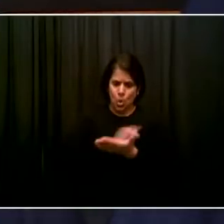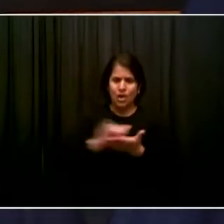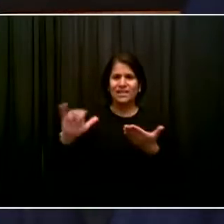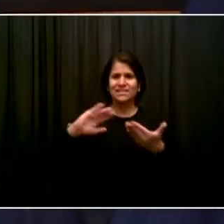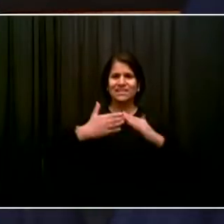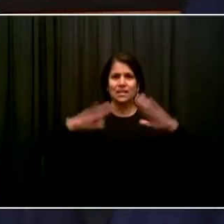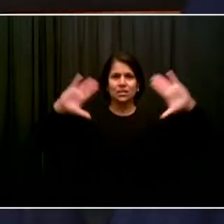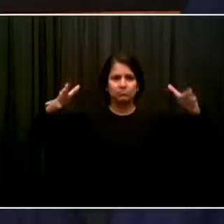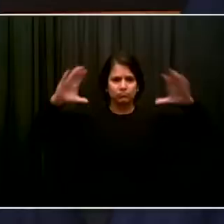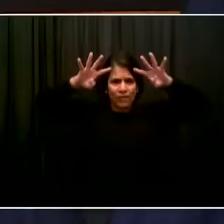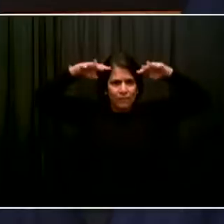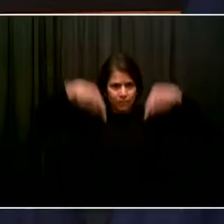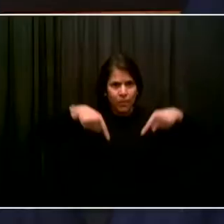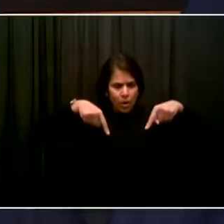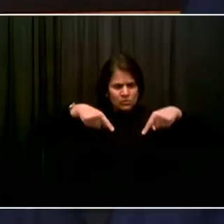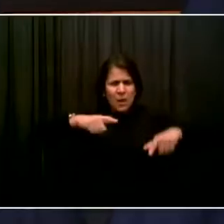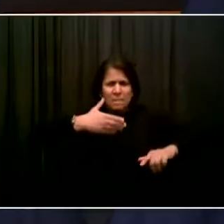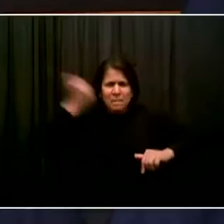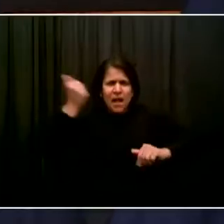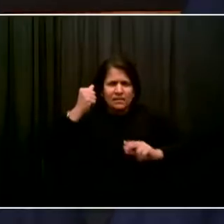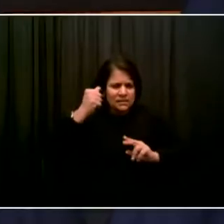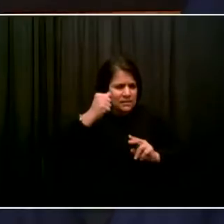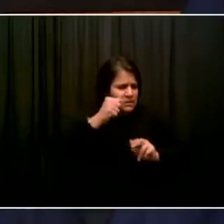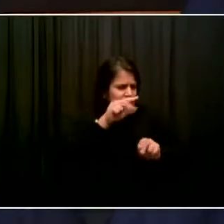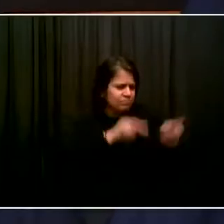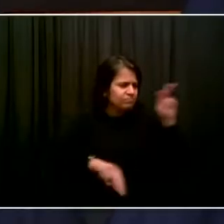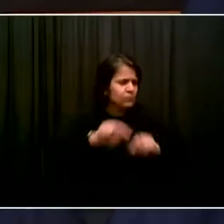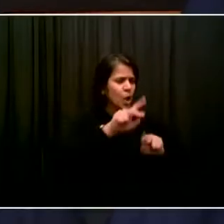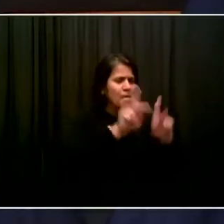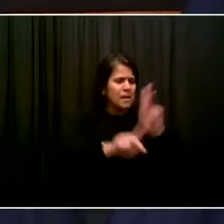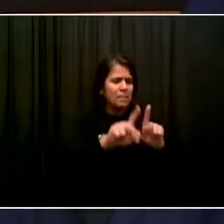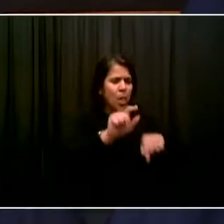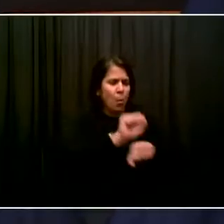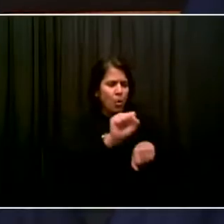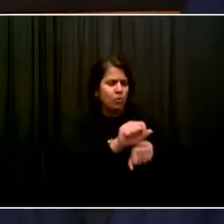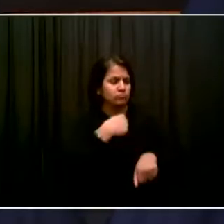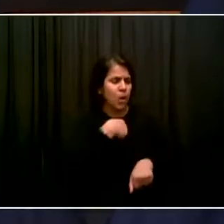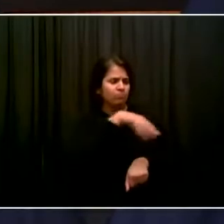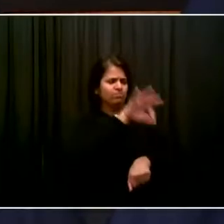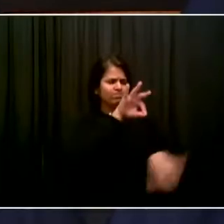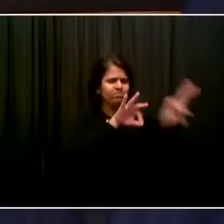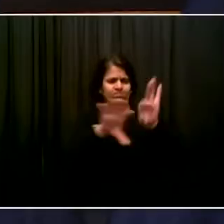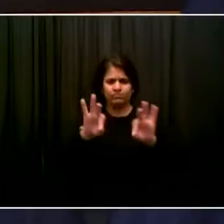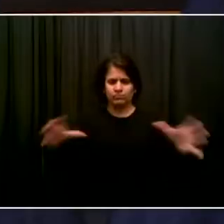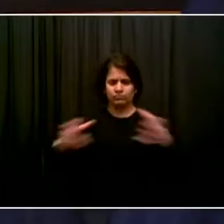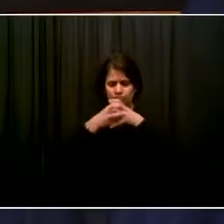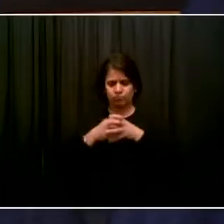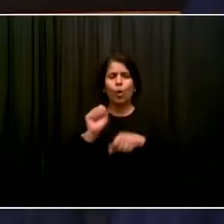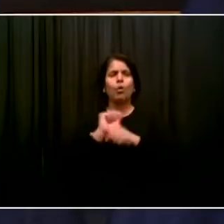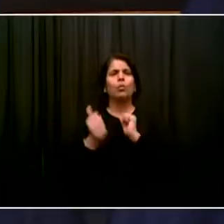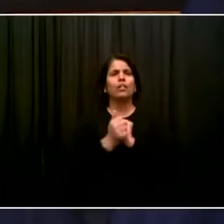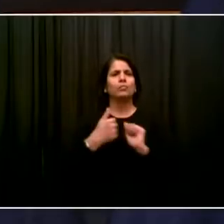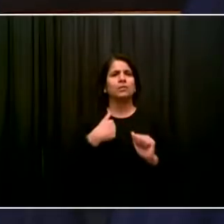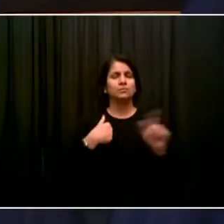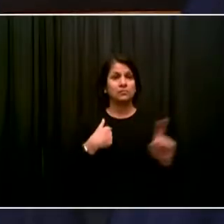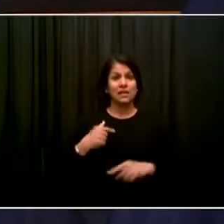I MUST APPOINT AND HIGHER THE